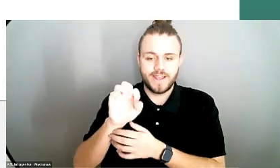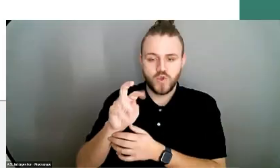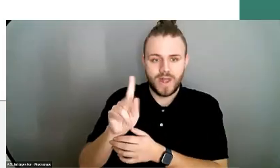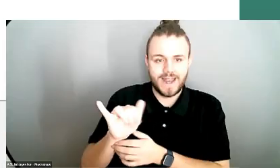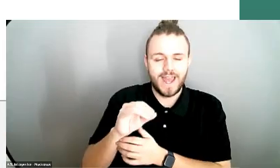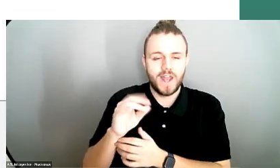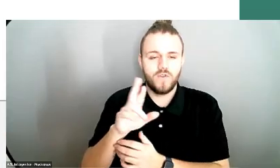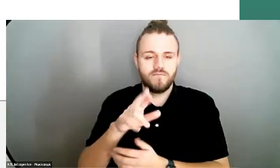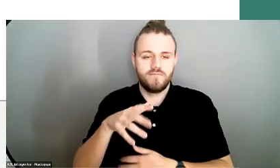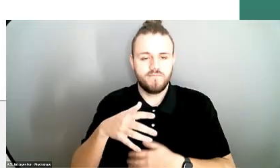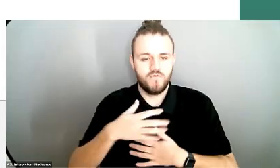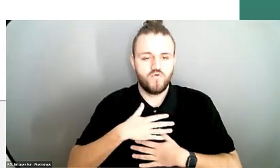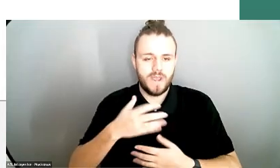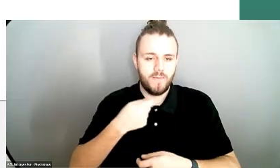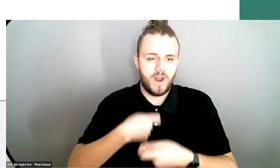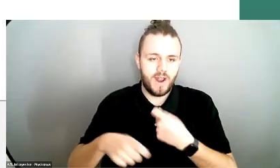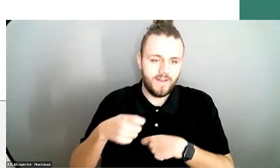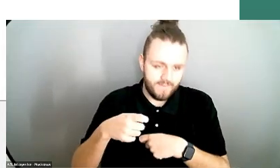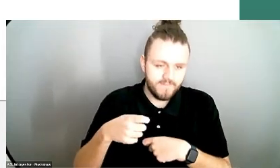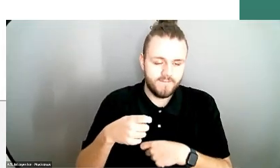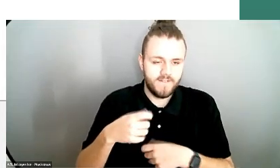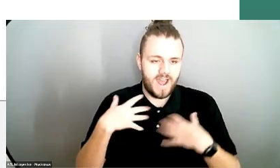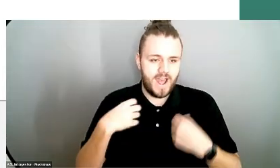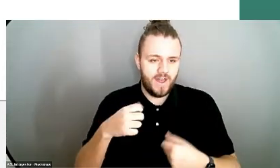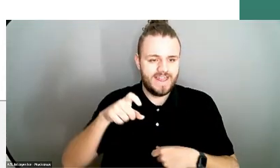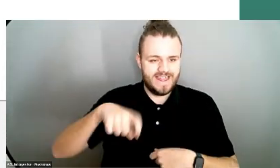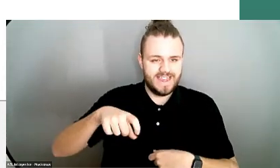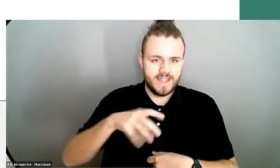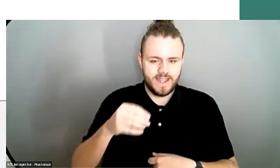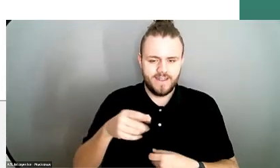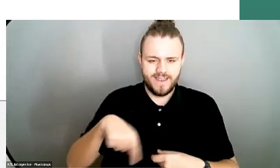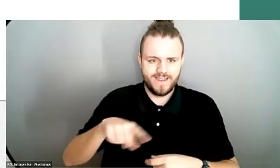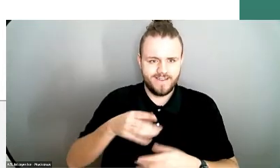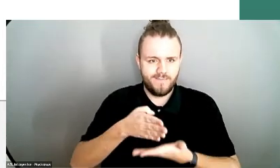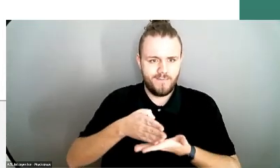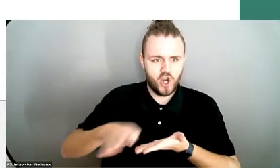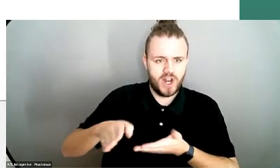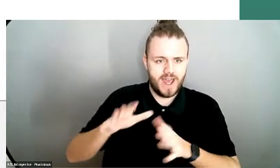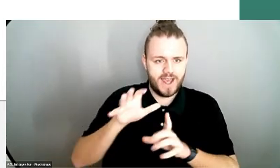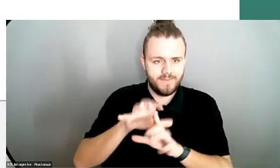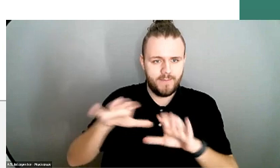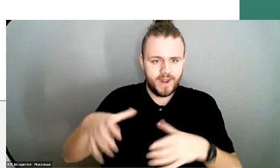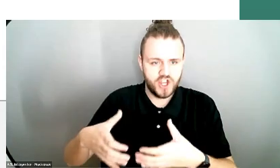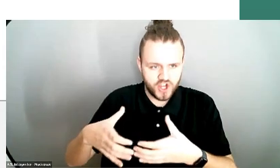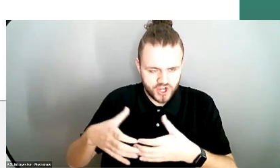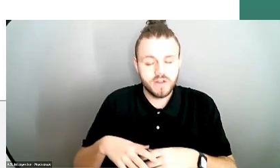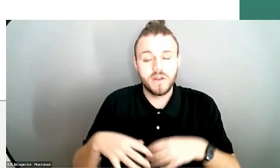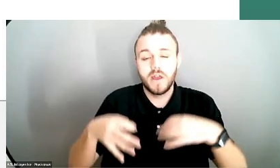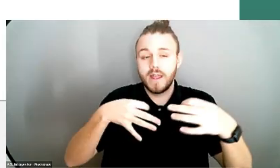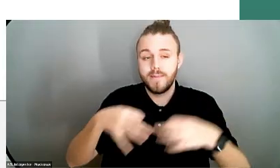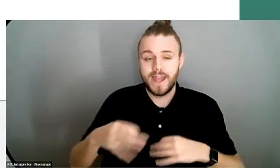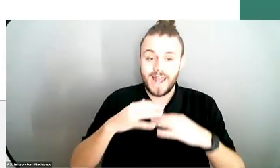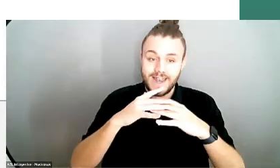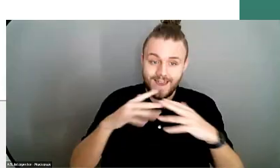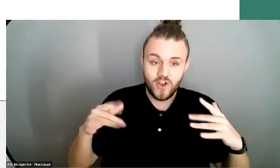needs in this marginally marginalized population. Explain the diversity of this population.